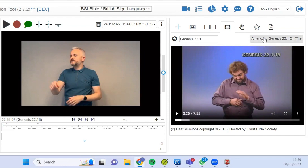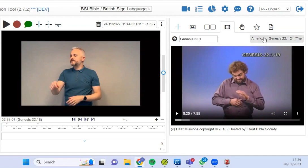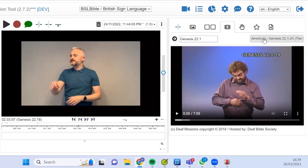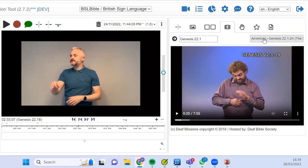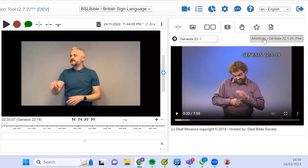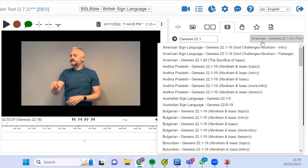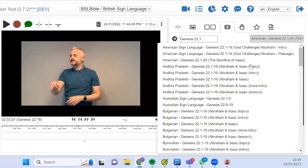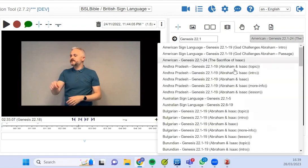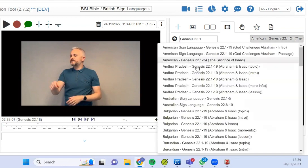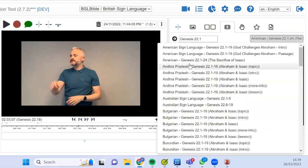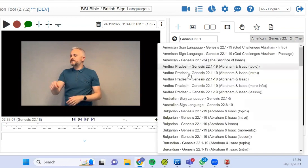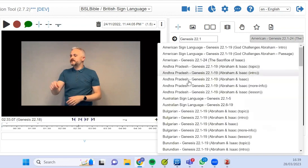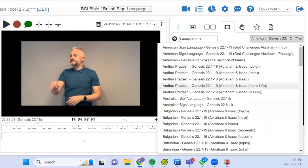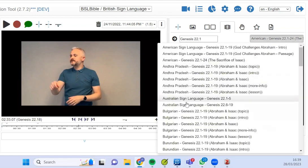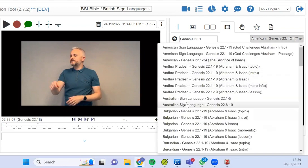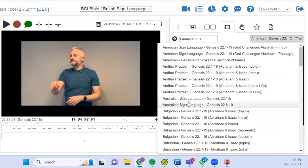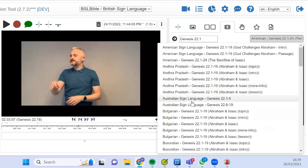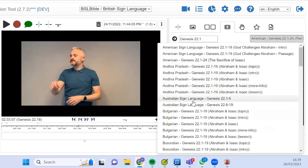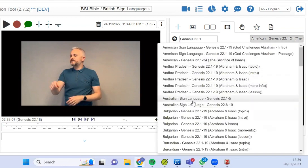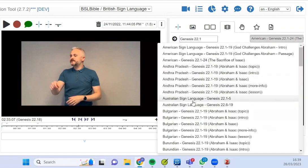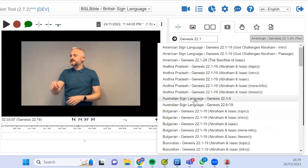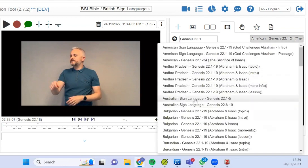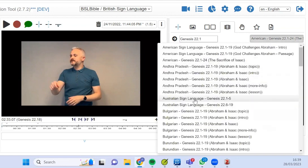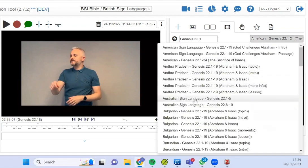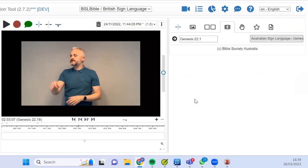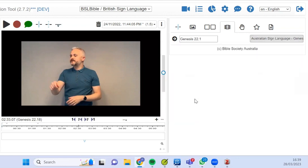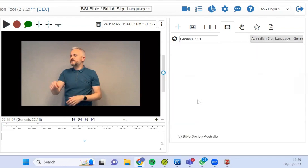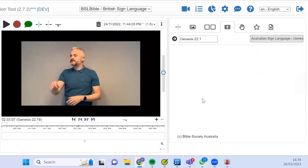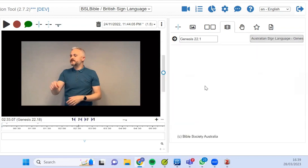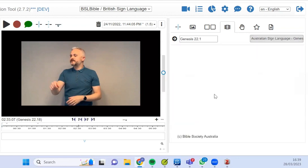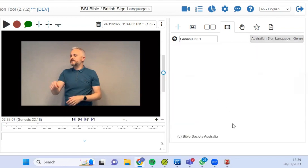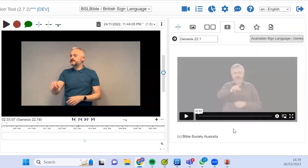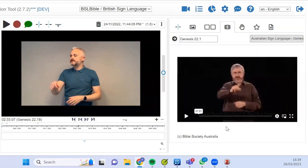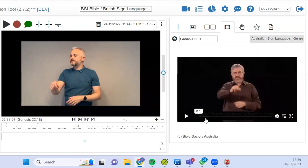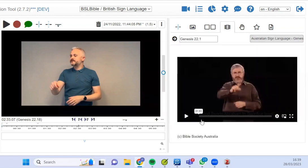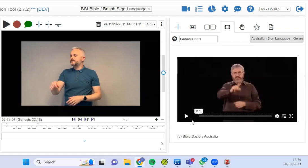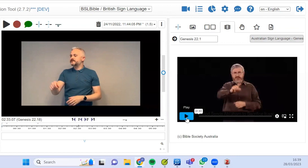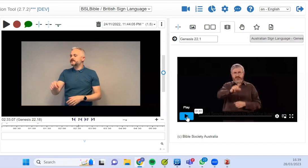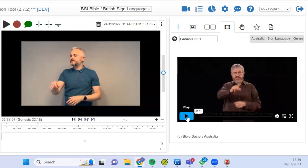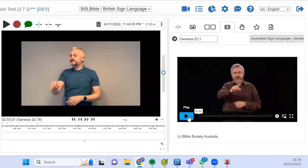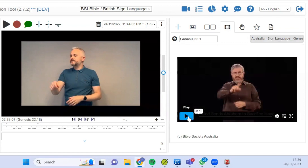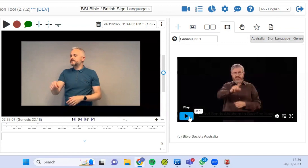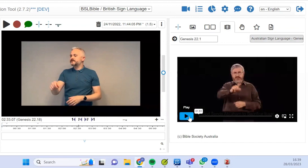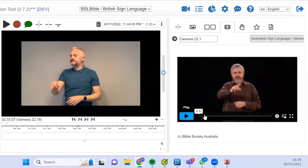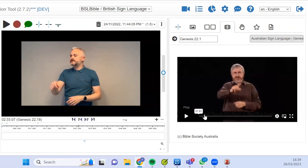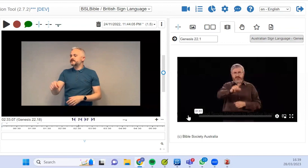we could compare this with Australian sign language for example see what they did there